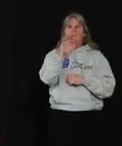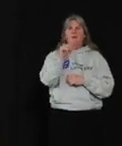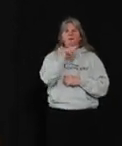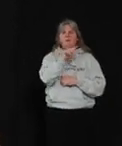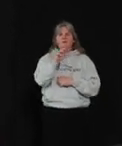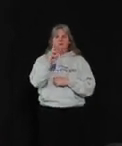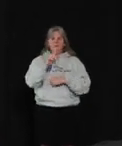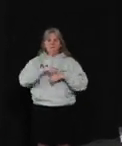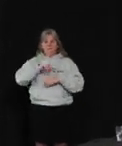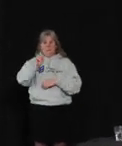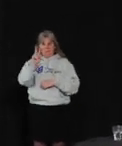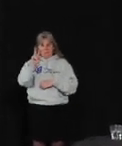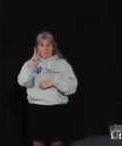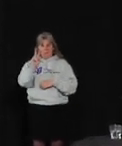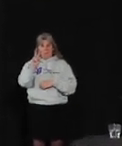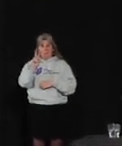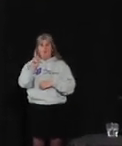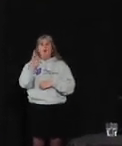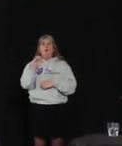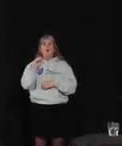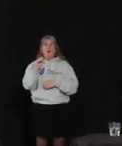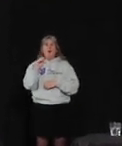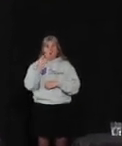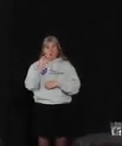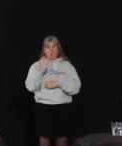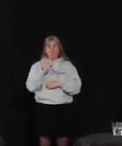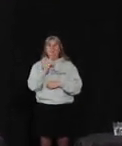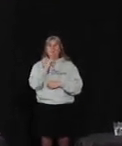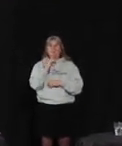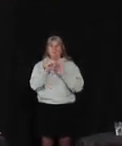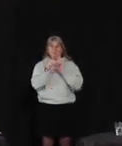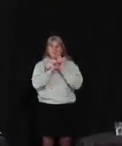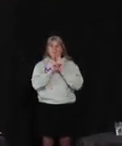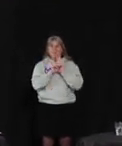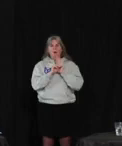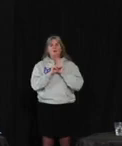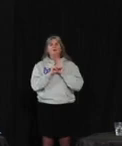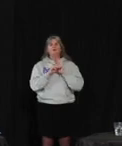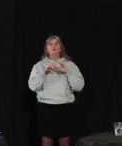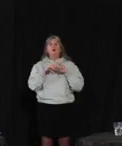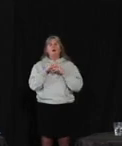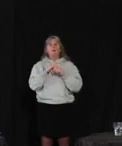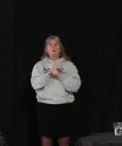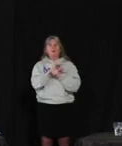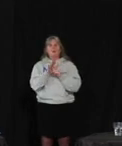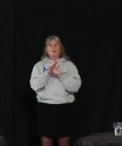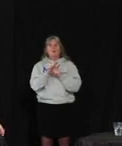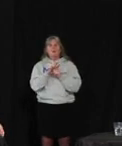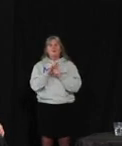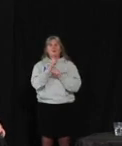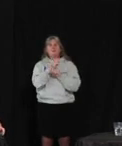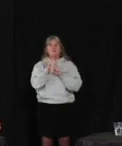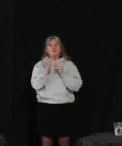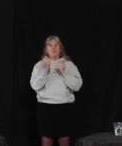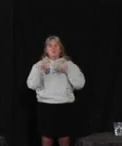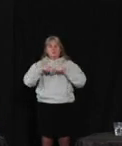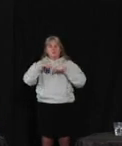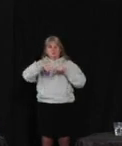26th, will take place at 2:00 PM and will be a technical briefing on the modelling that has been undertaken to show potential COVID scenarios in the